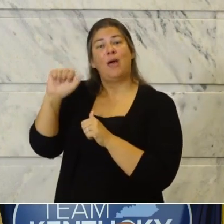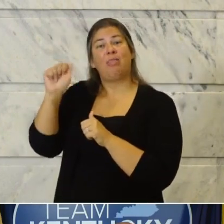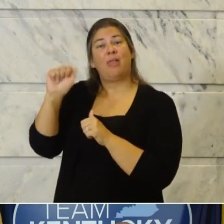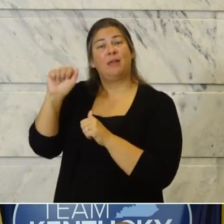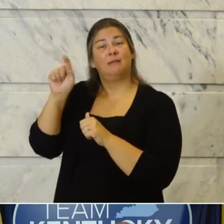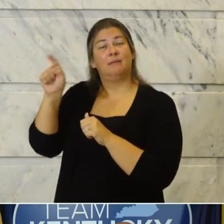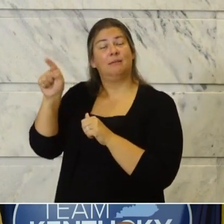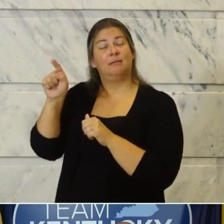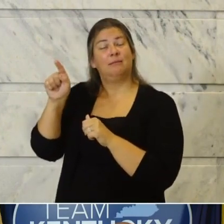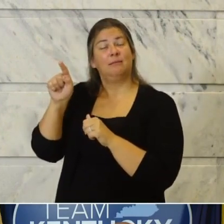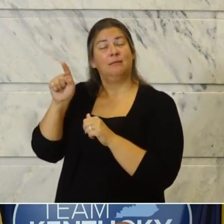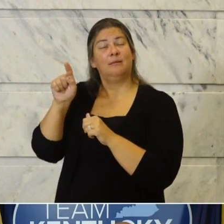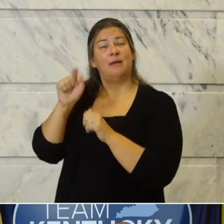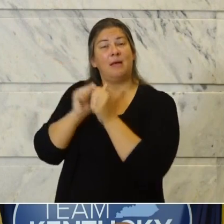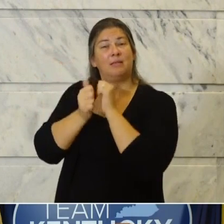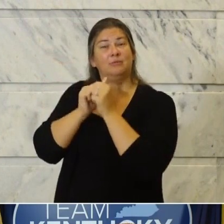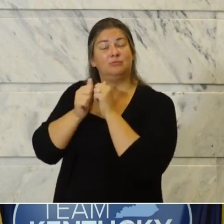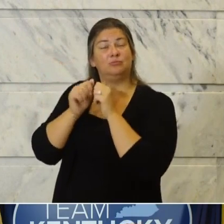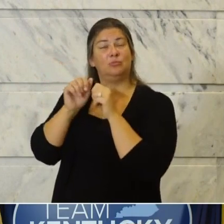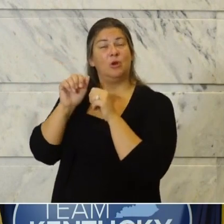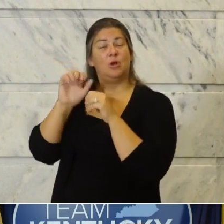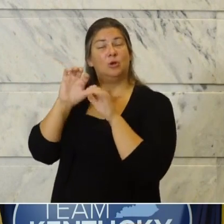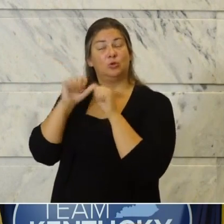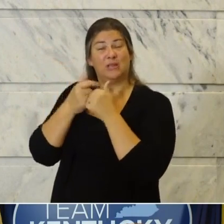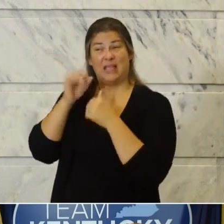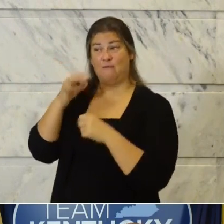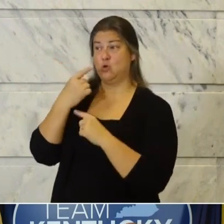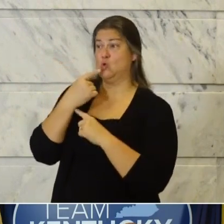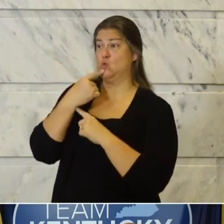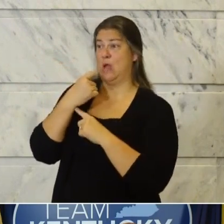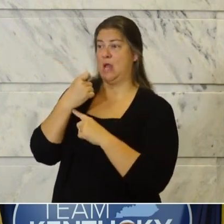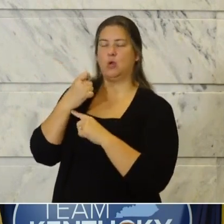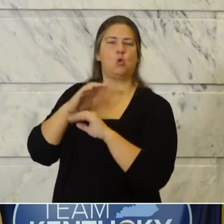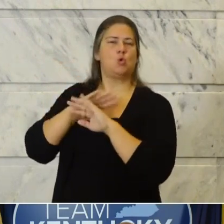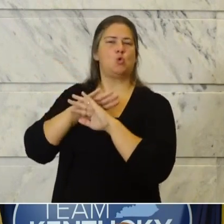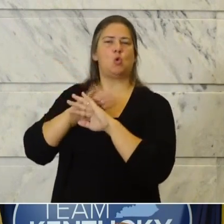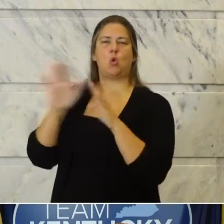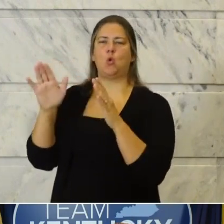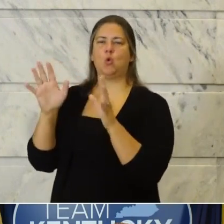competitions the following week. So if you hit red, you should go to virtual